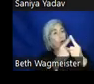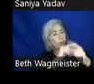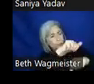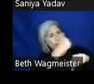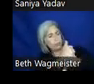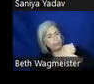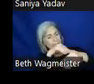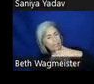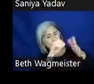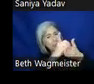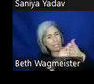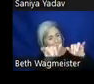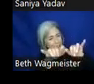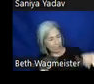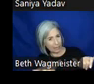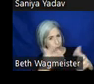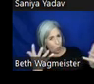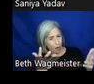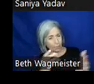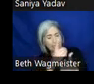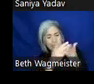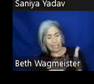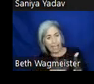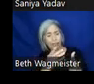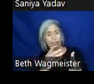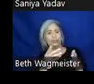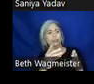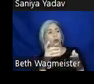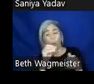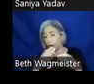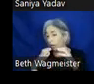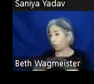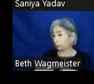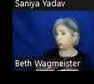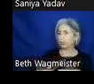is to give our designers and developers or our customers all the right pieces